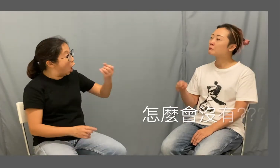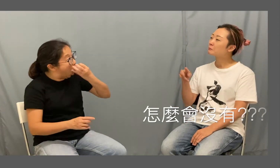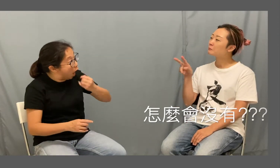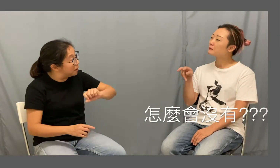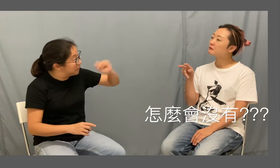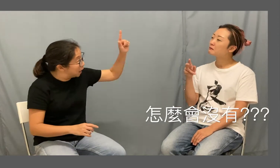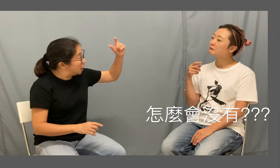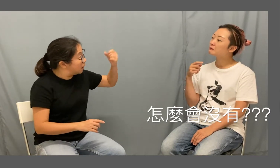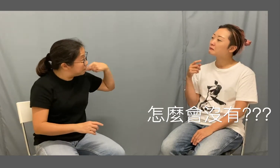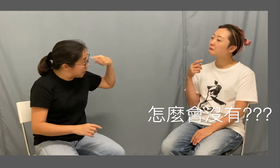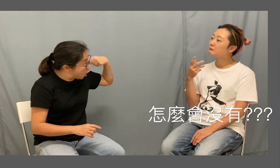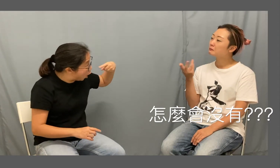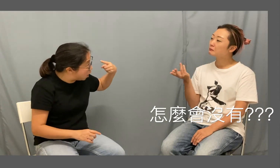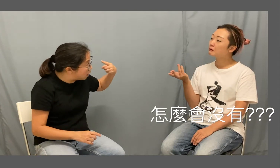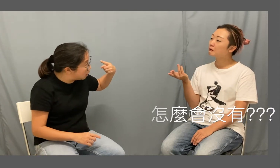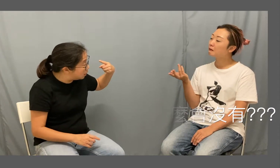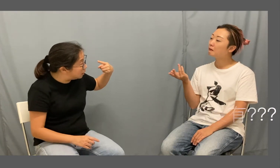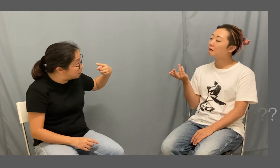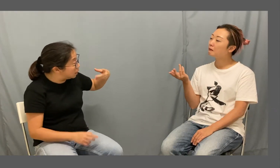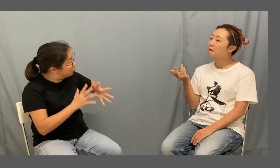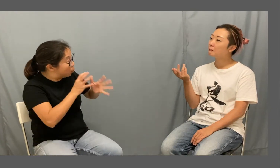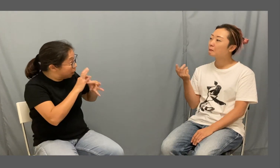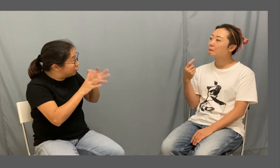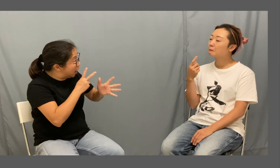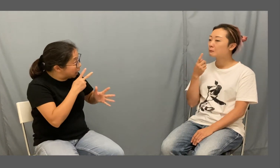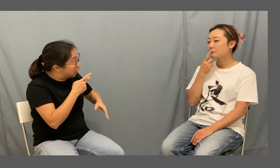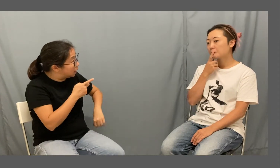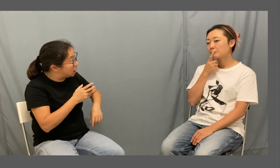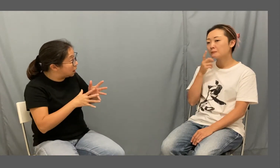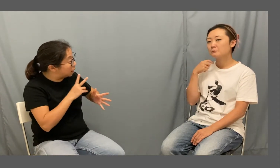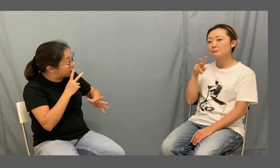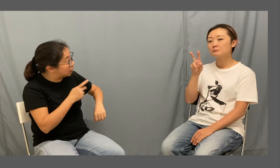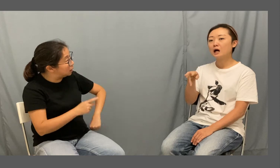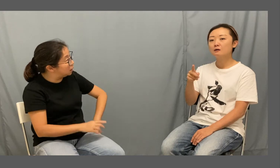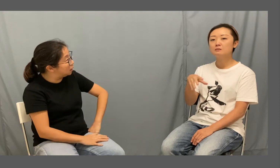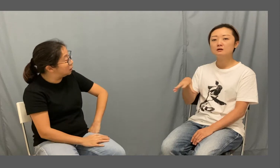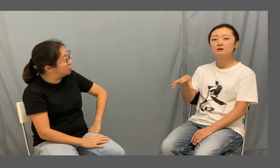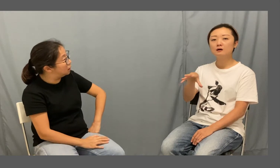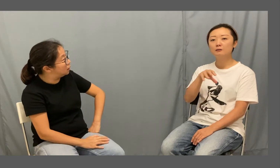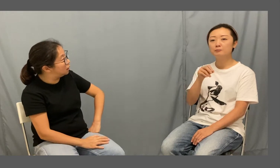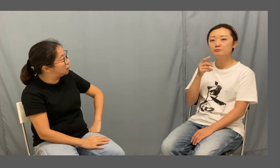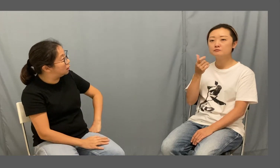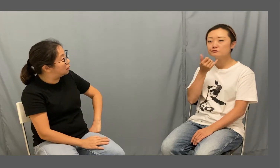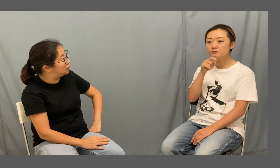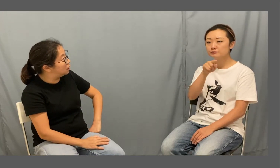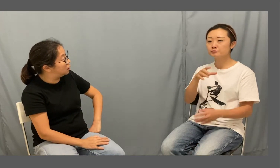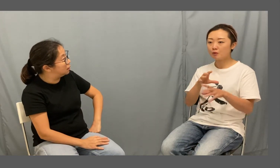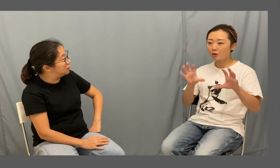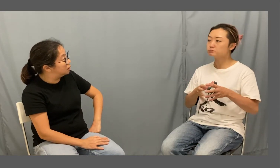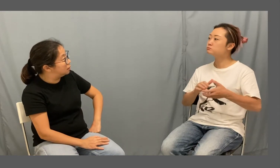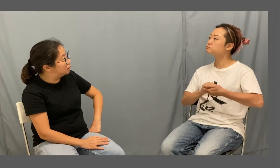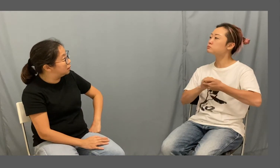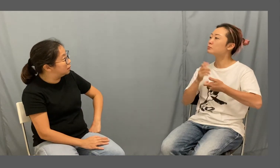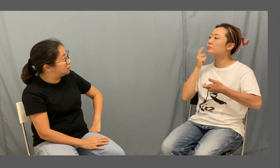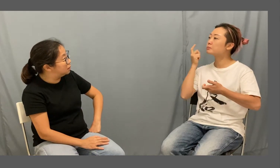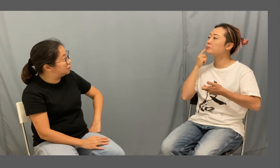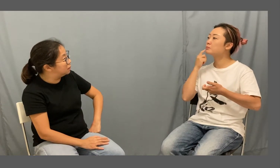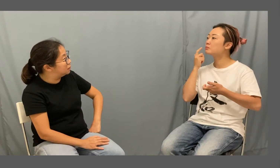Lisa: In terms of sign language interpretation... Cat: I think sign interpreters get together pretty easily